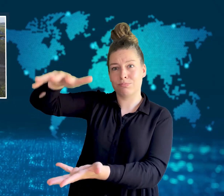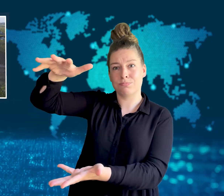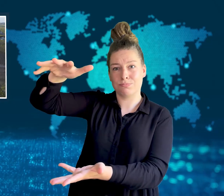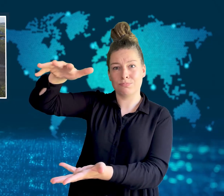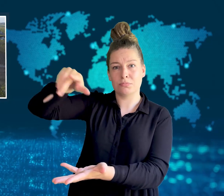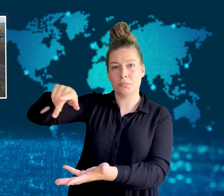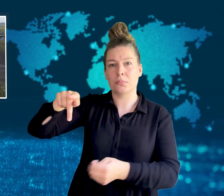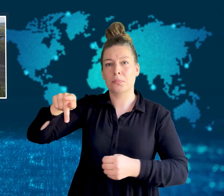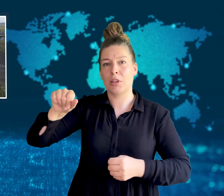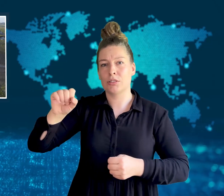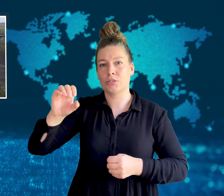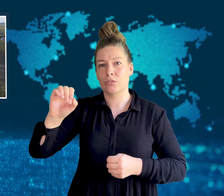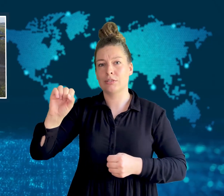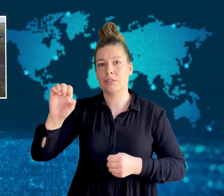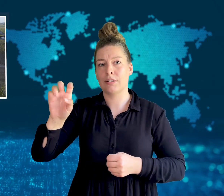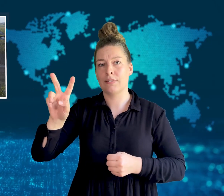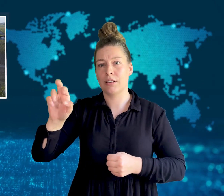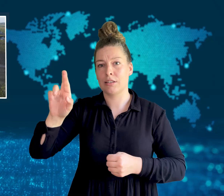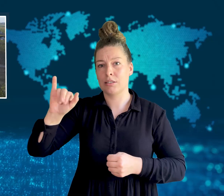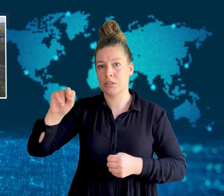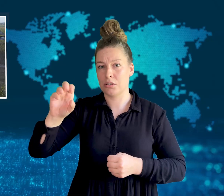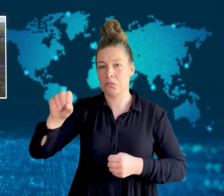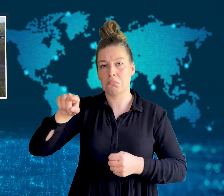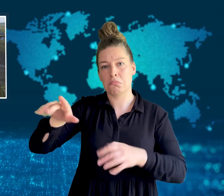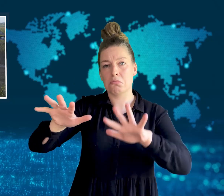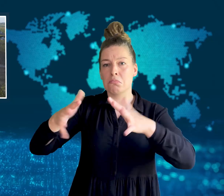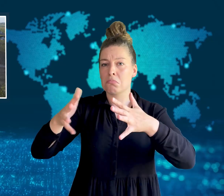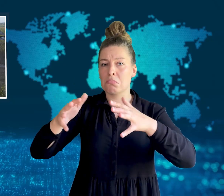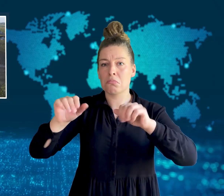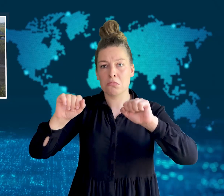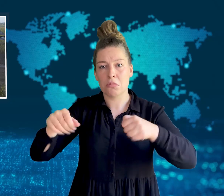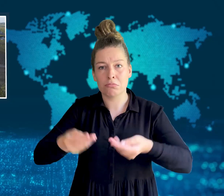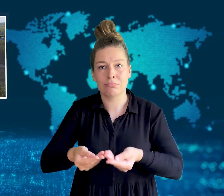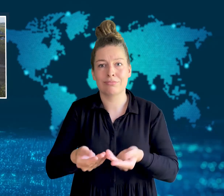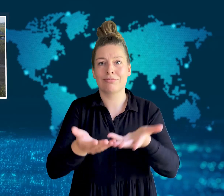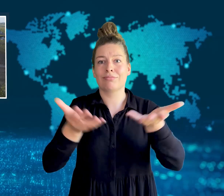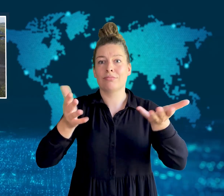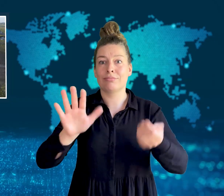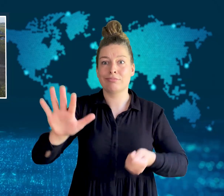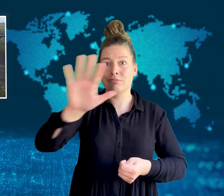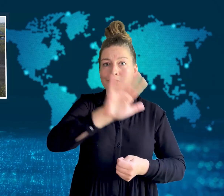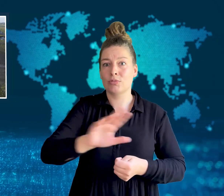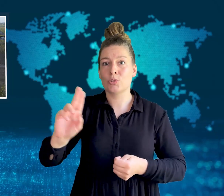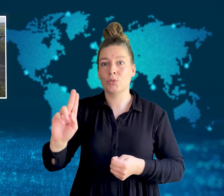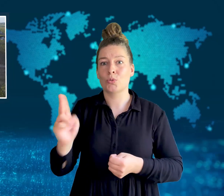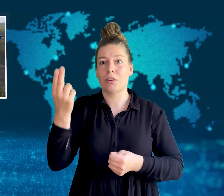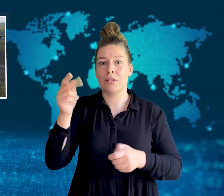To counter the problem, the public water utility, OSE, is adding